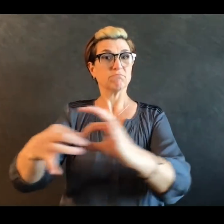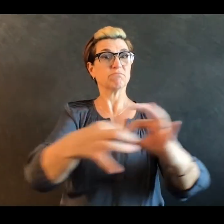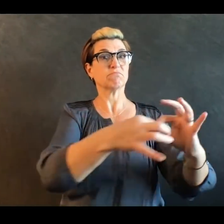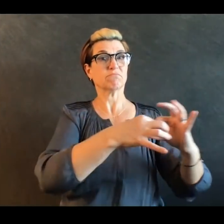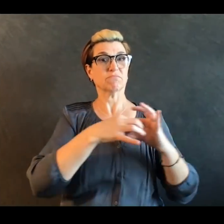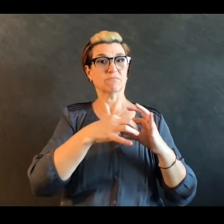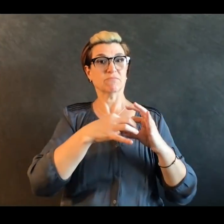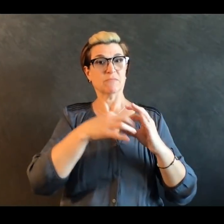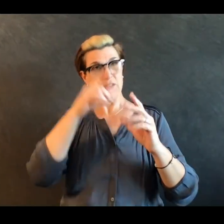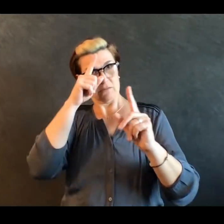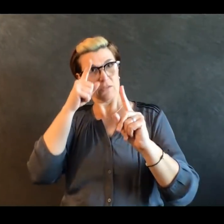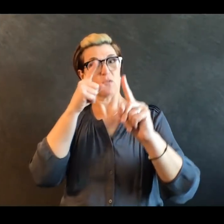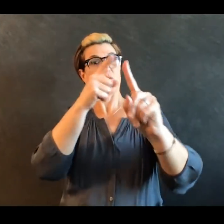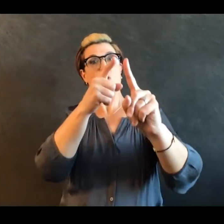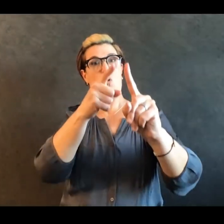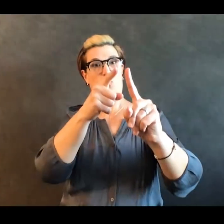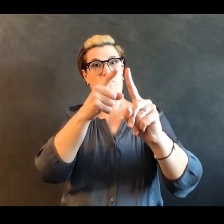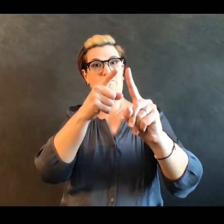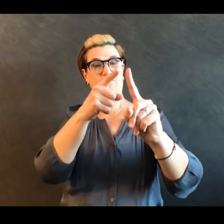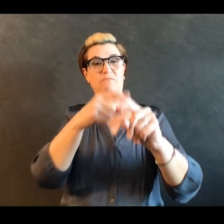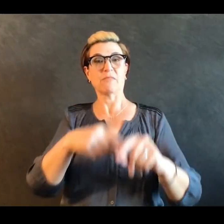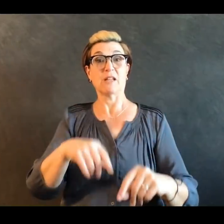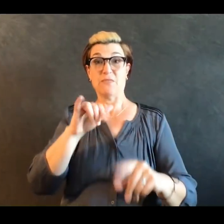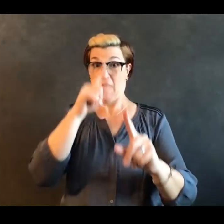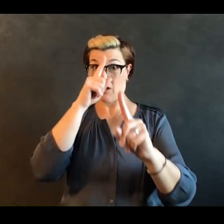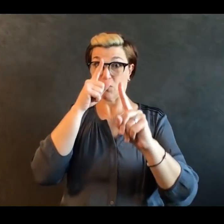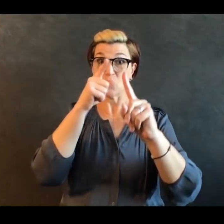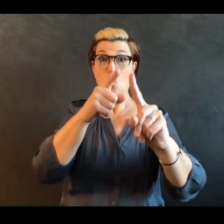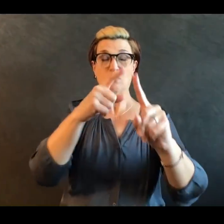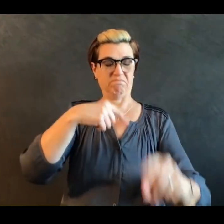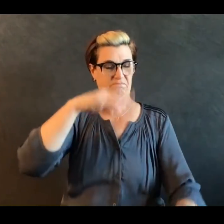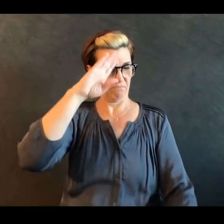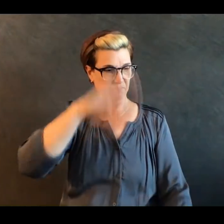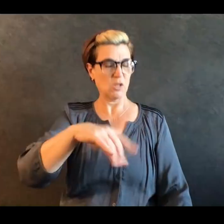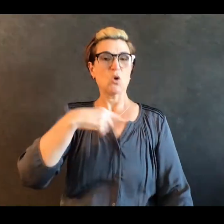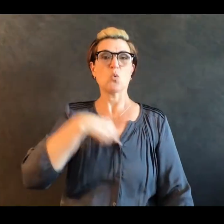we'll go ahead we'll forge an even brighter future today than we had and